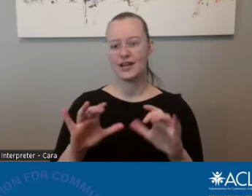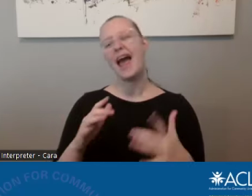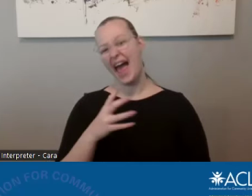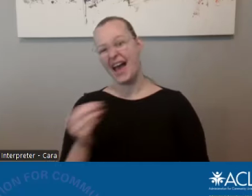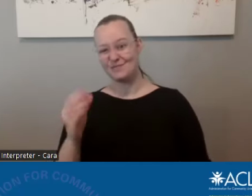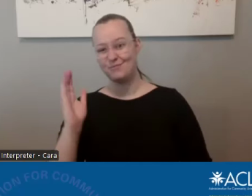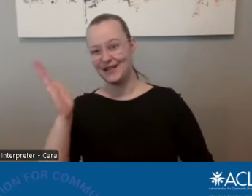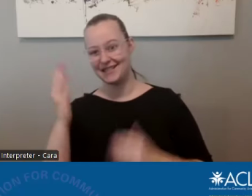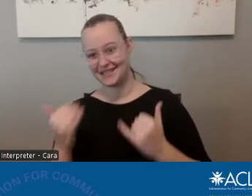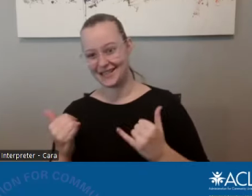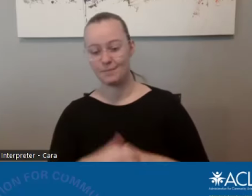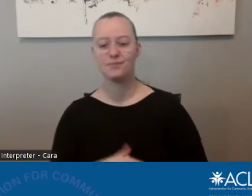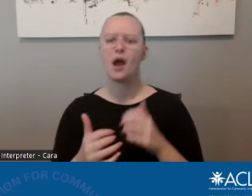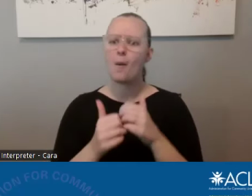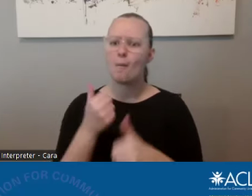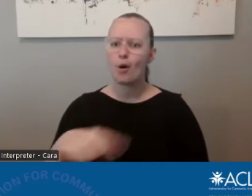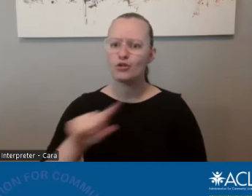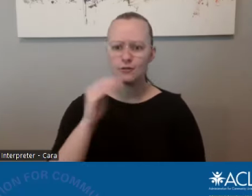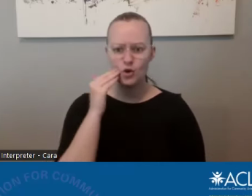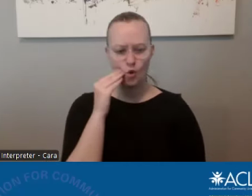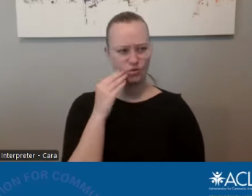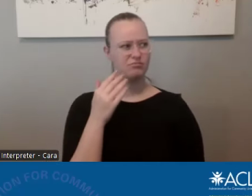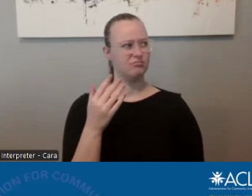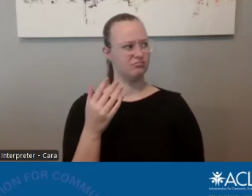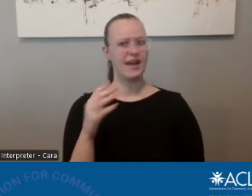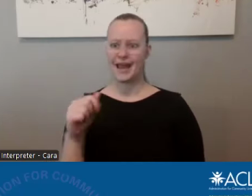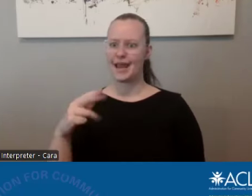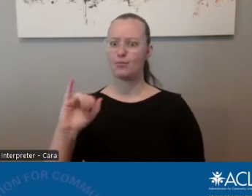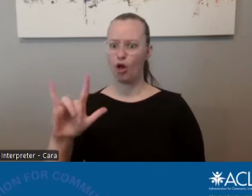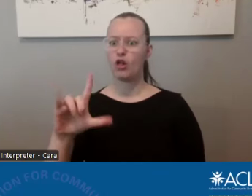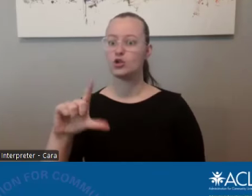As most of you know, a little over a year ago, in April of 2023, President Biden signed